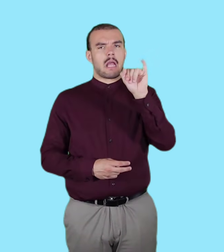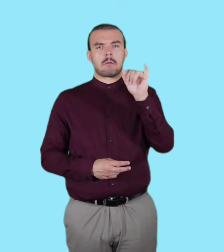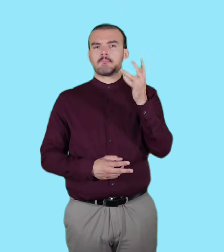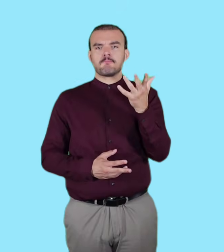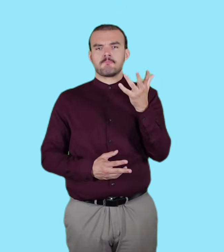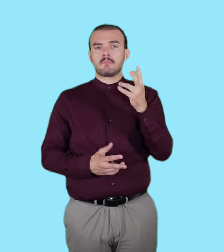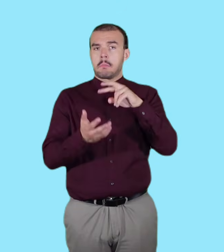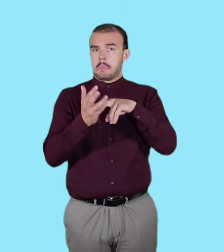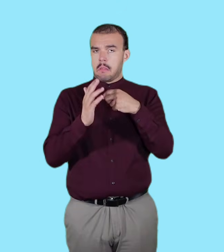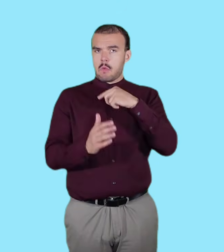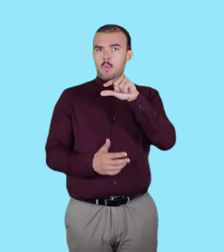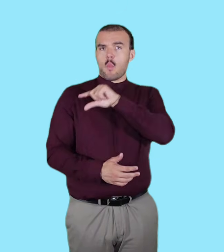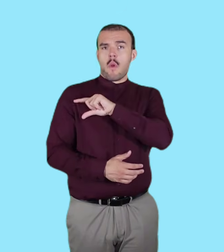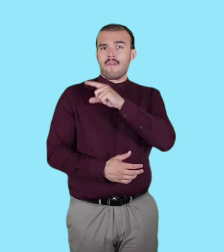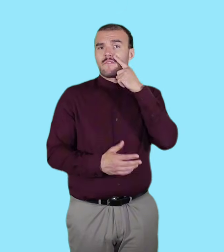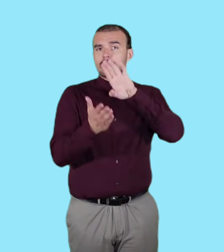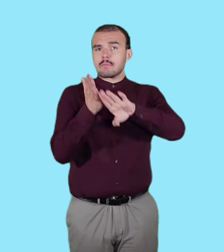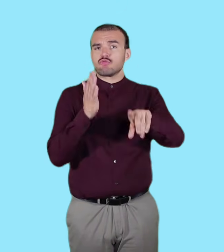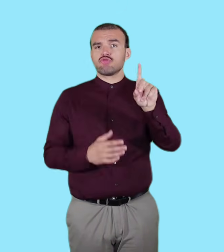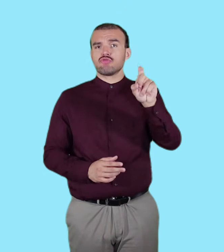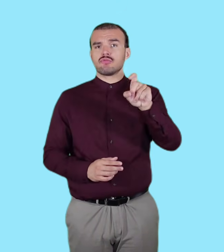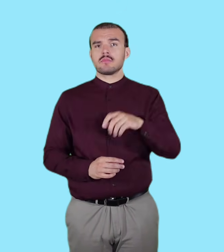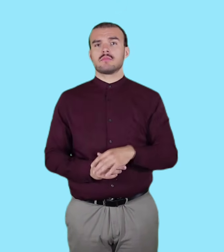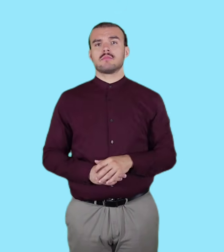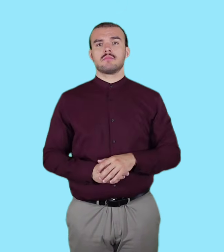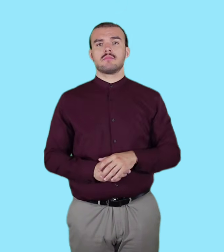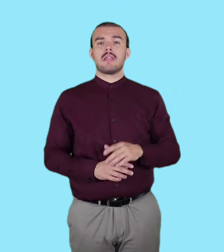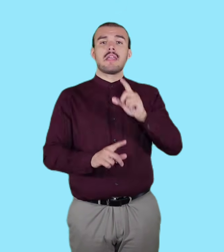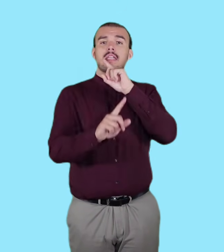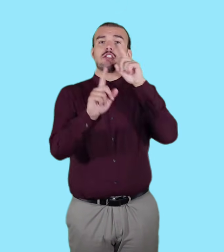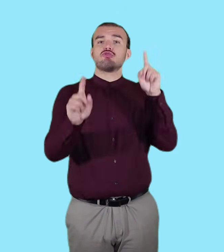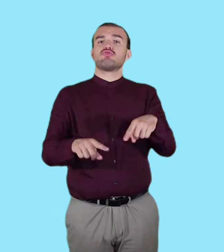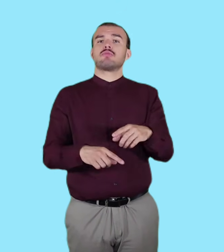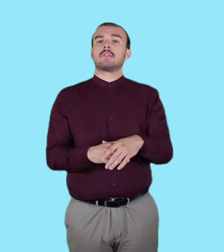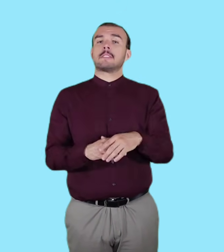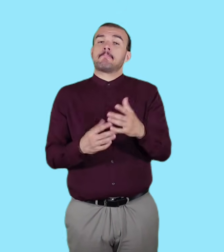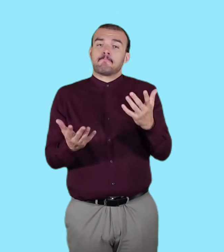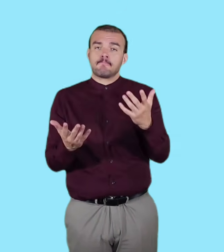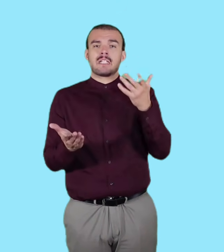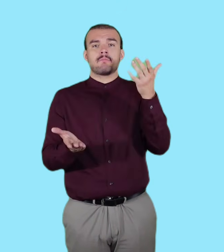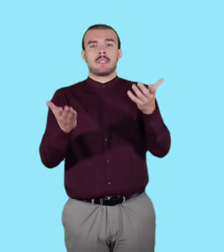Do I qualify for an exemption? Answer: Maybe.